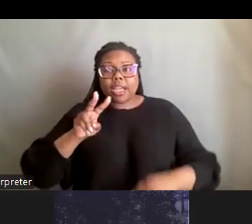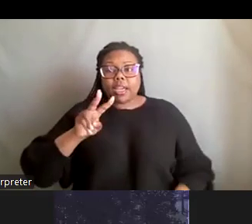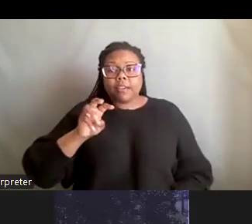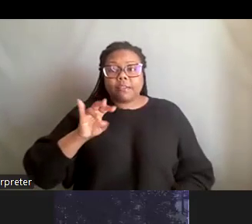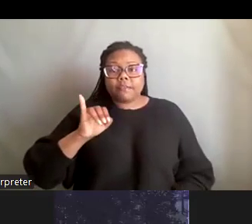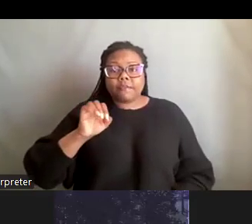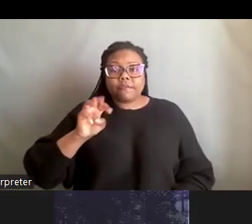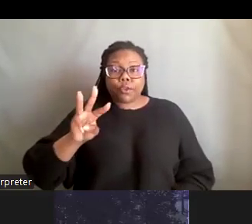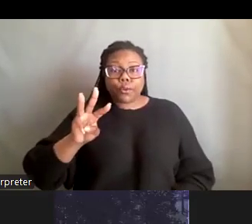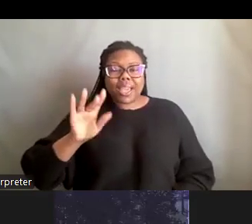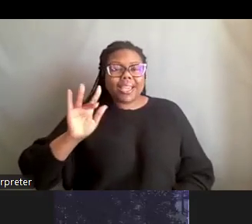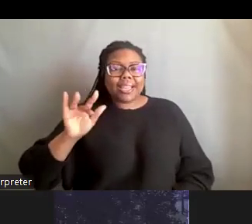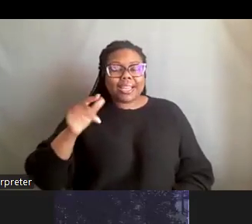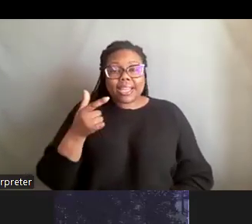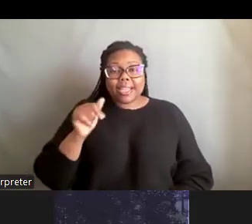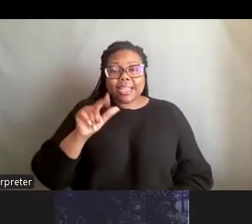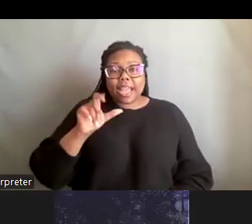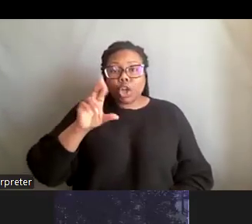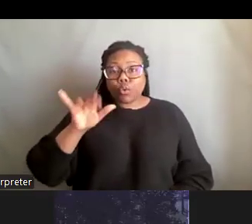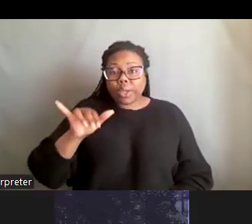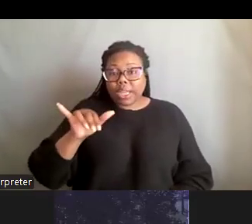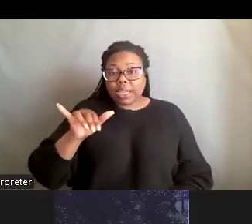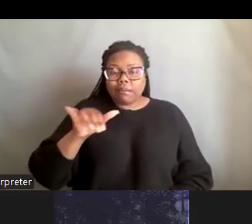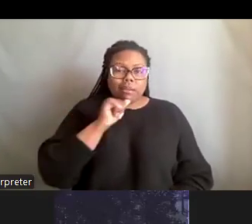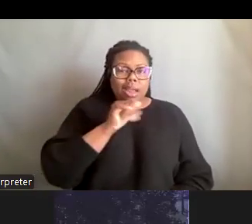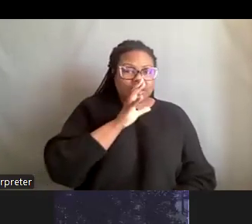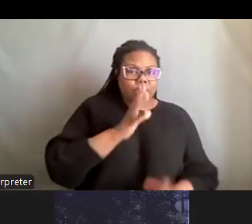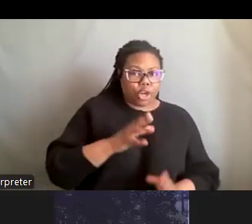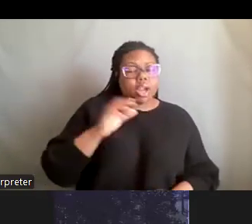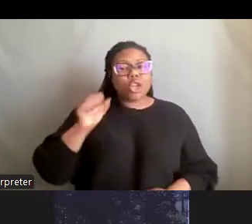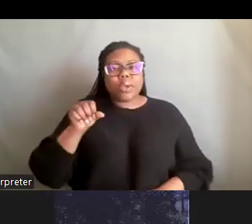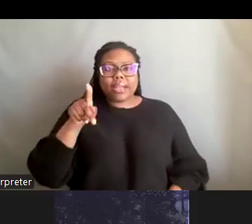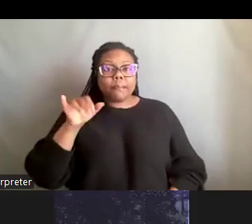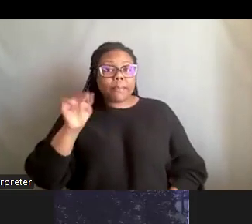for that. Also you can go to view and do gallery view instead of speaker view. And you can pin the interpreter if